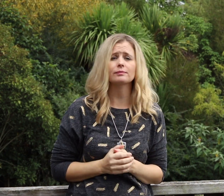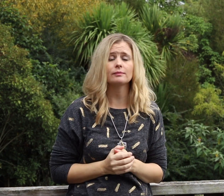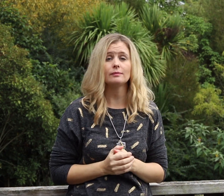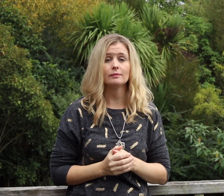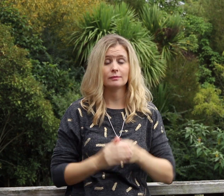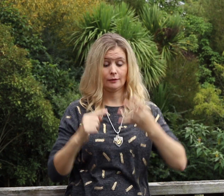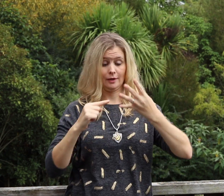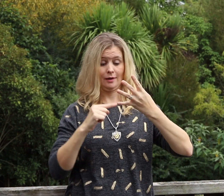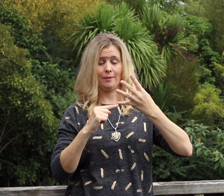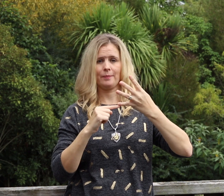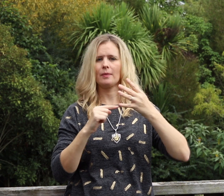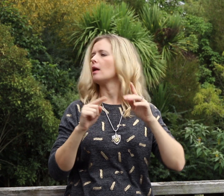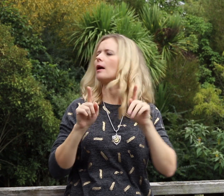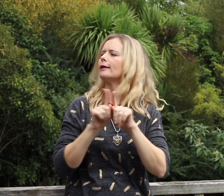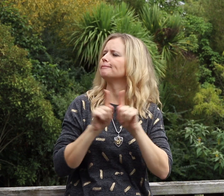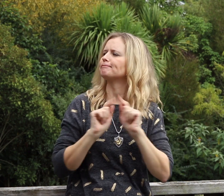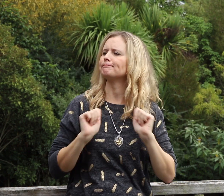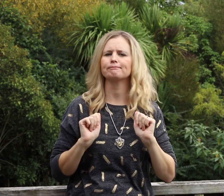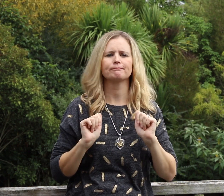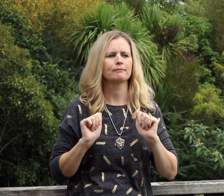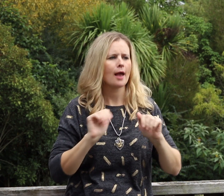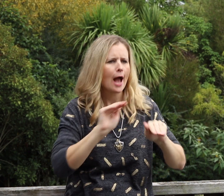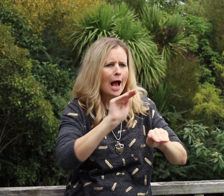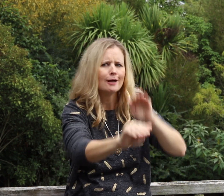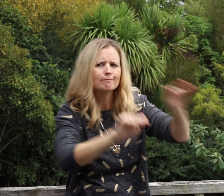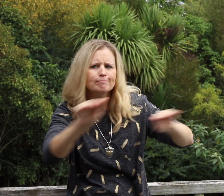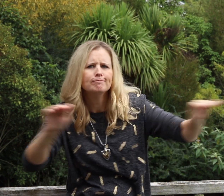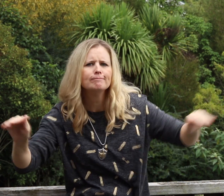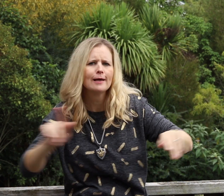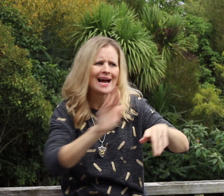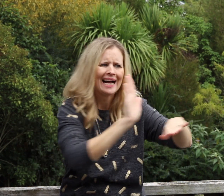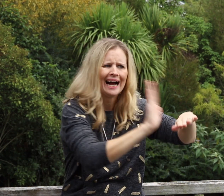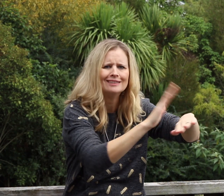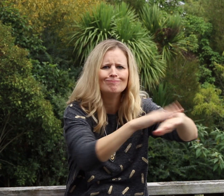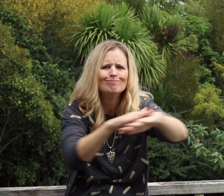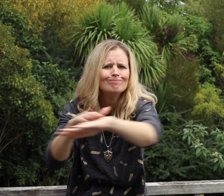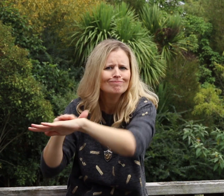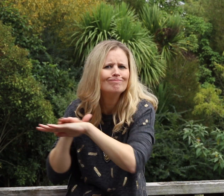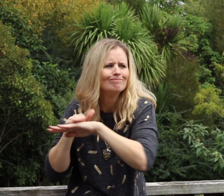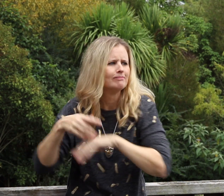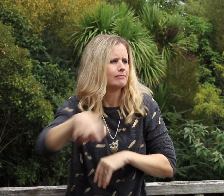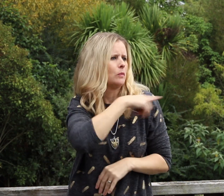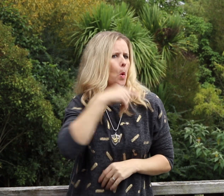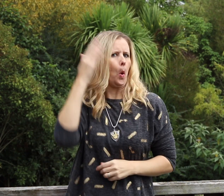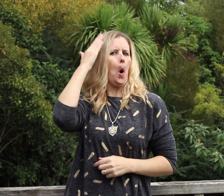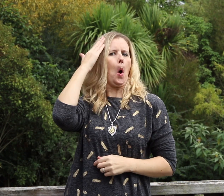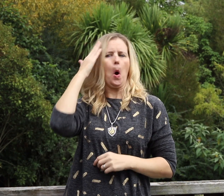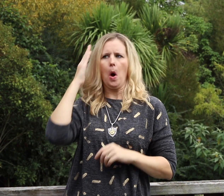an introduction of what to expect, what we were dealing with and